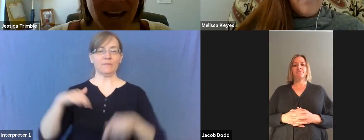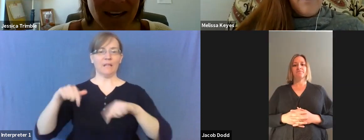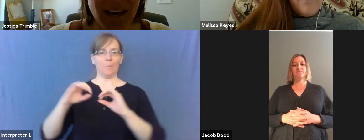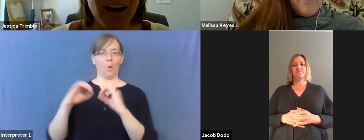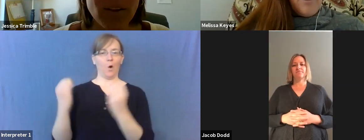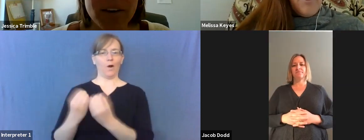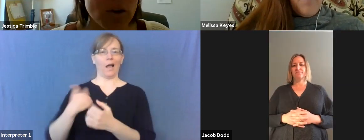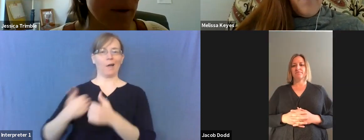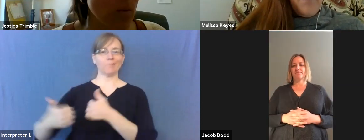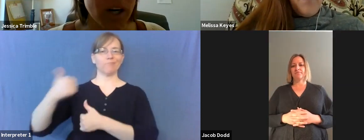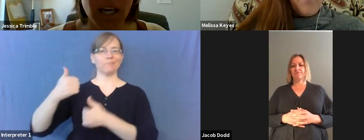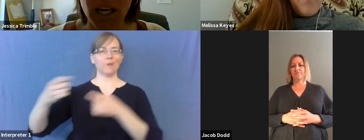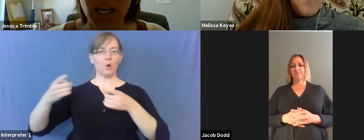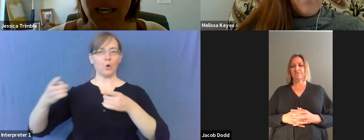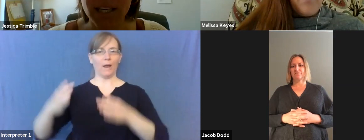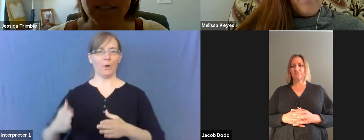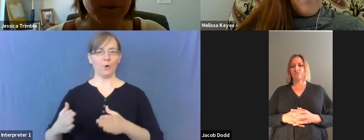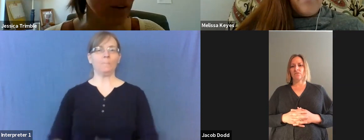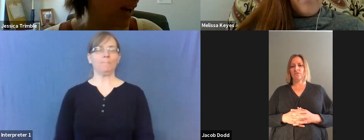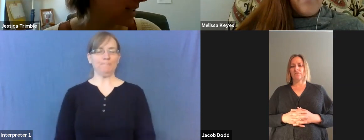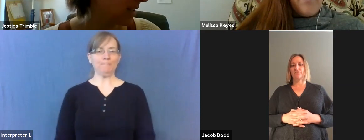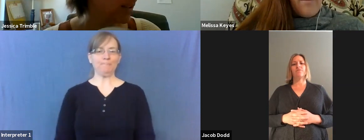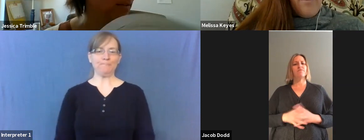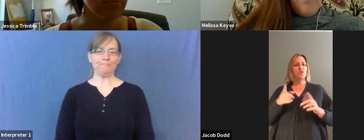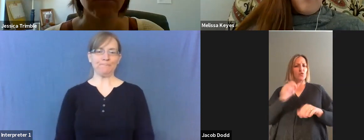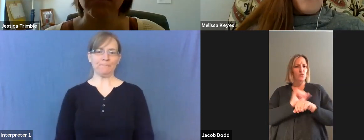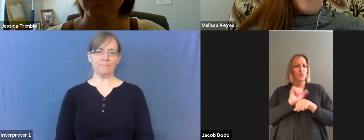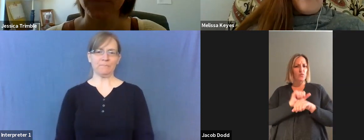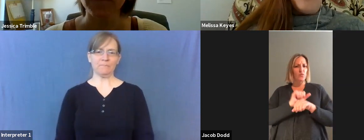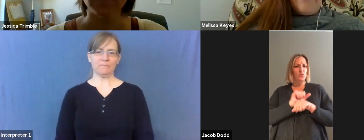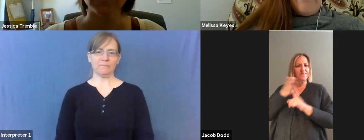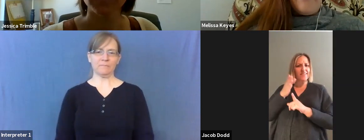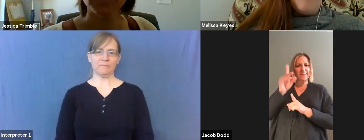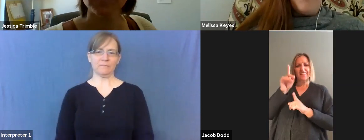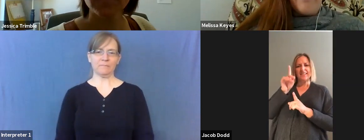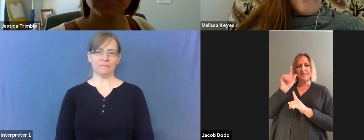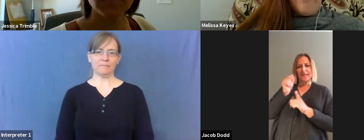And how long have you been working in disability rights? Oh gosh, I have been working in